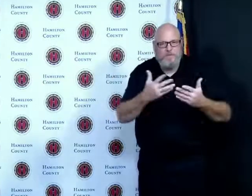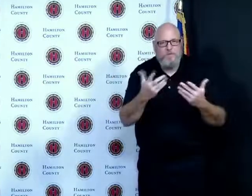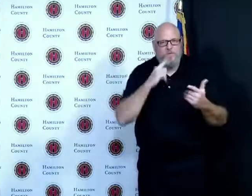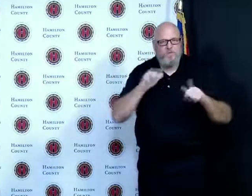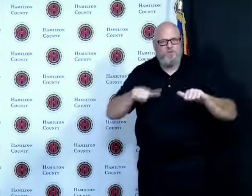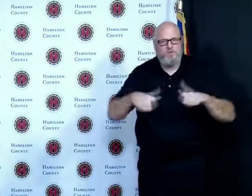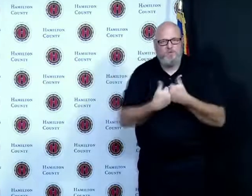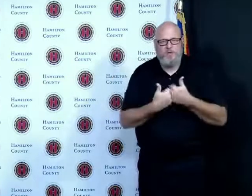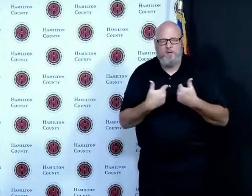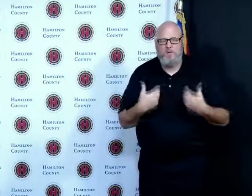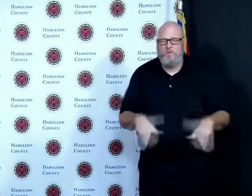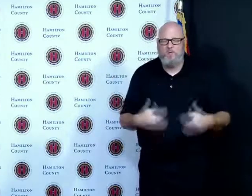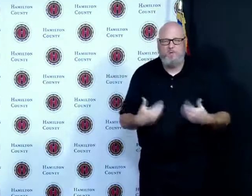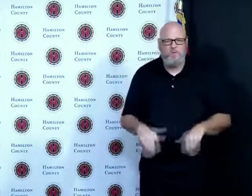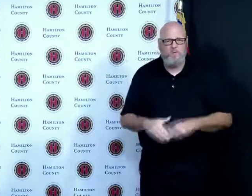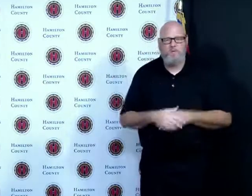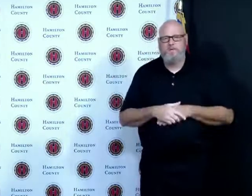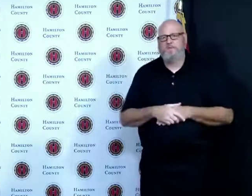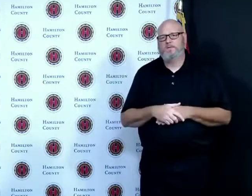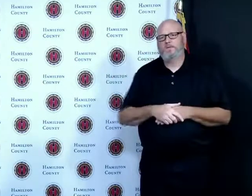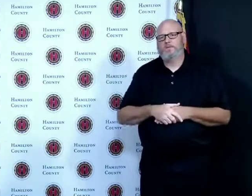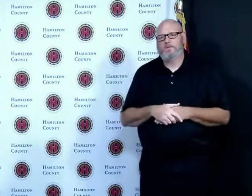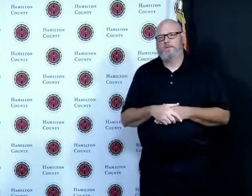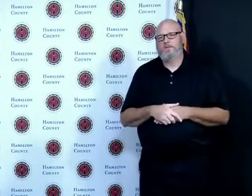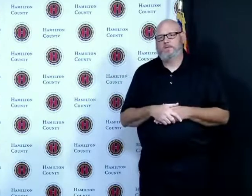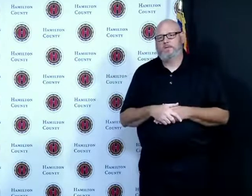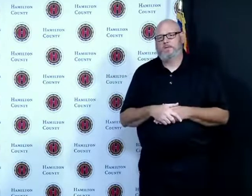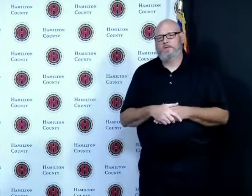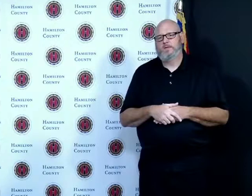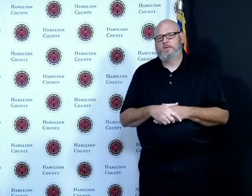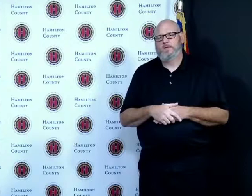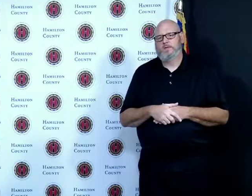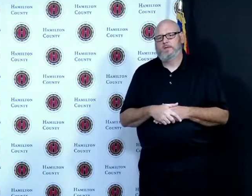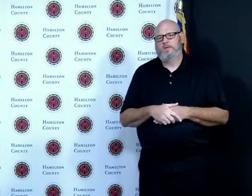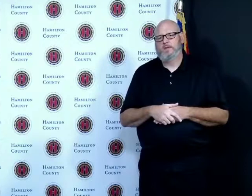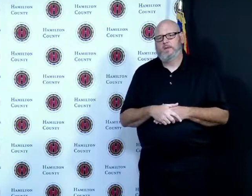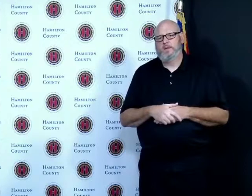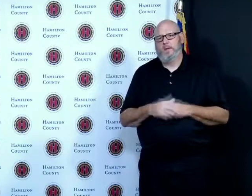whether it's a via email or over the phone about the challenge of getting signed up and I